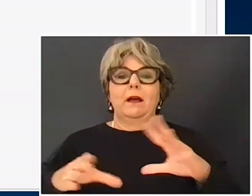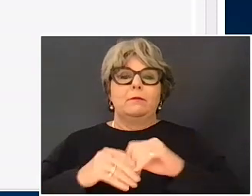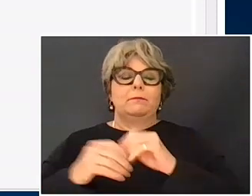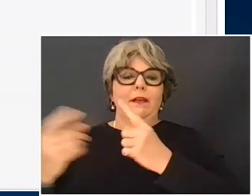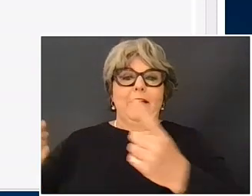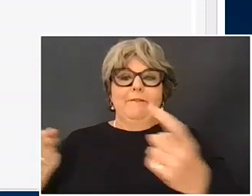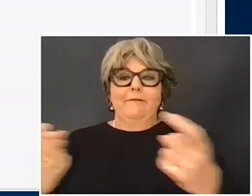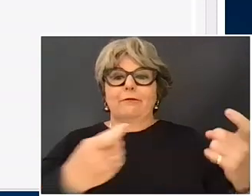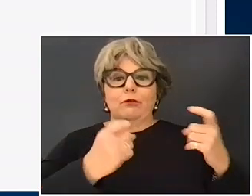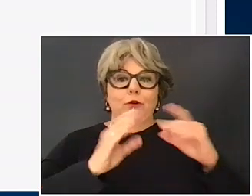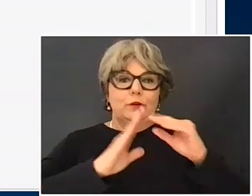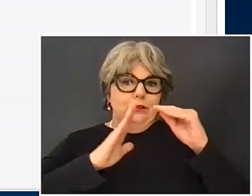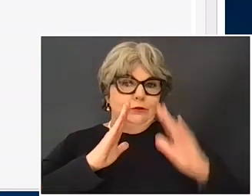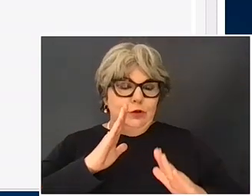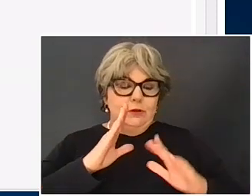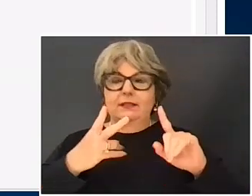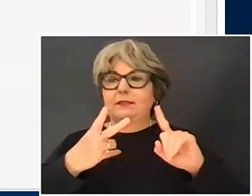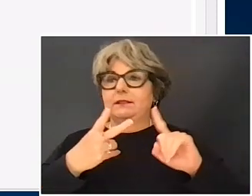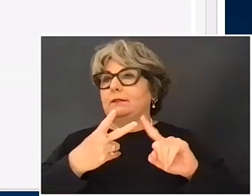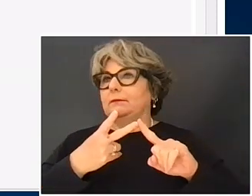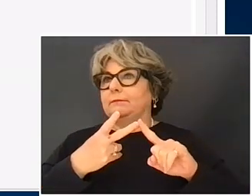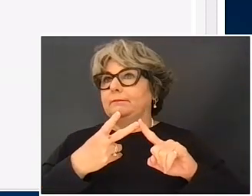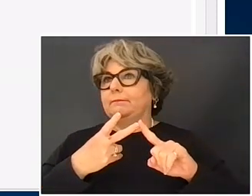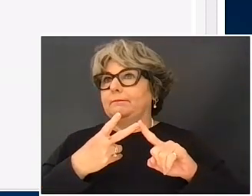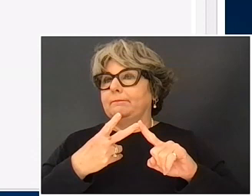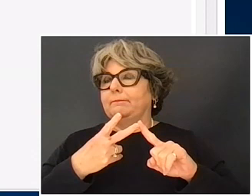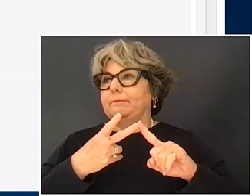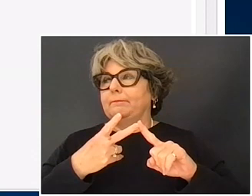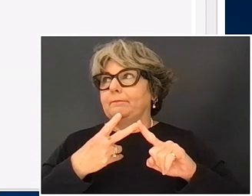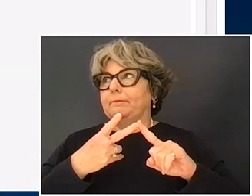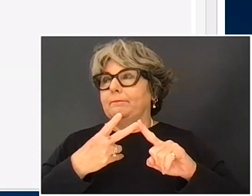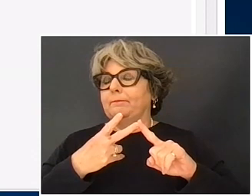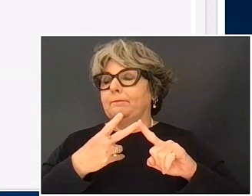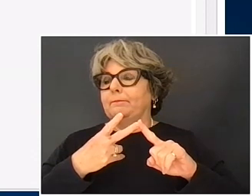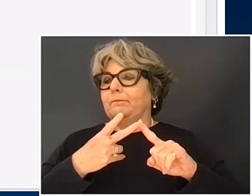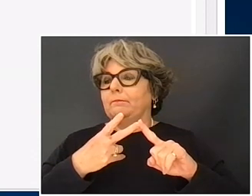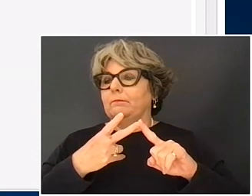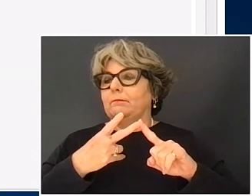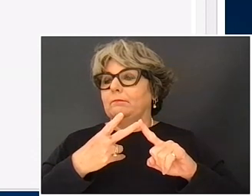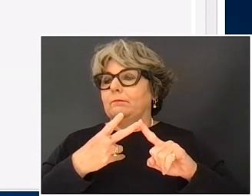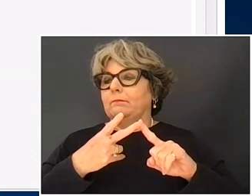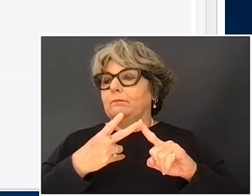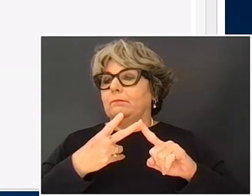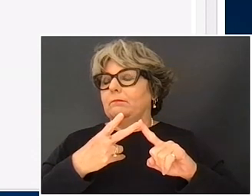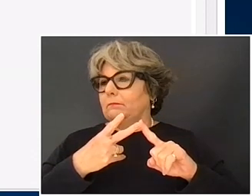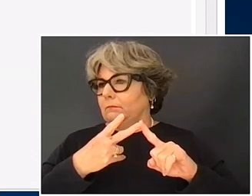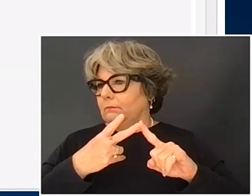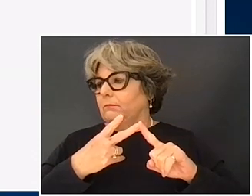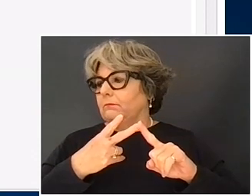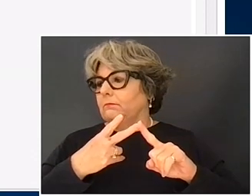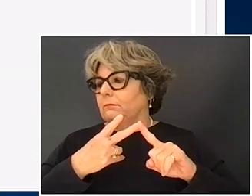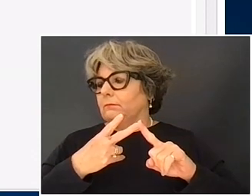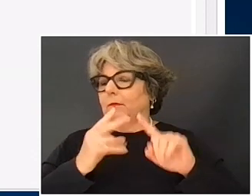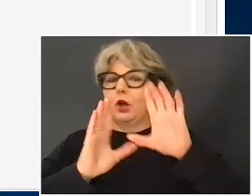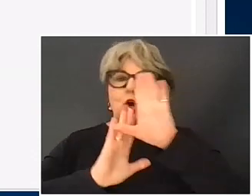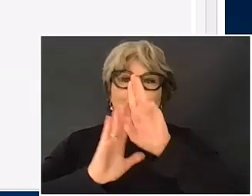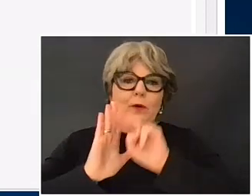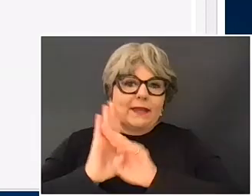example. They could be involved in curriculum development. They also could be involved in